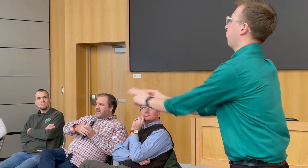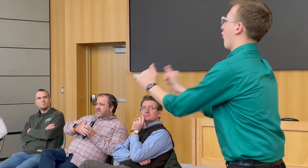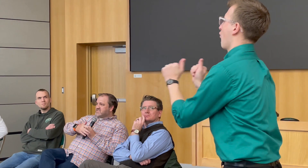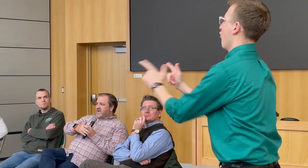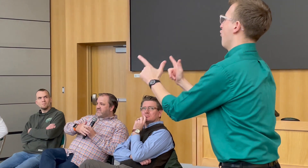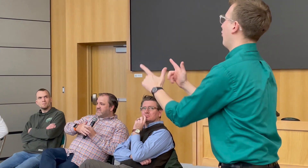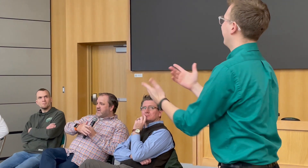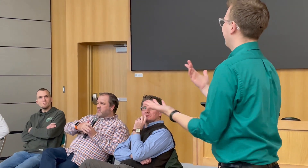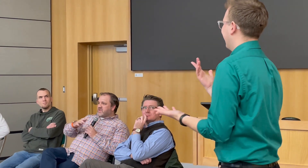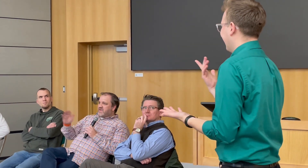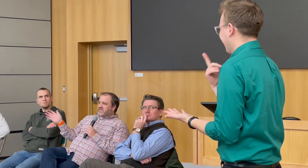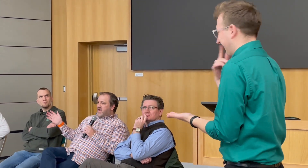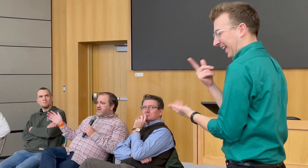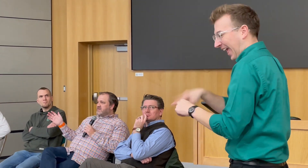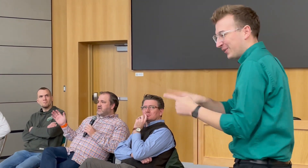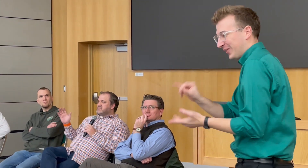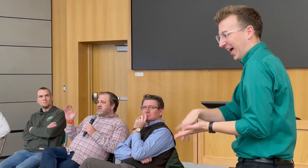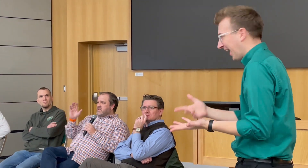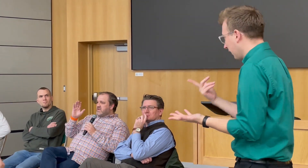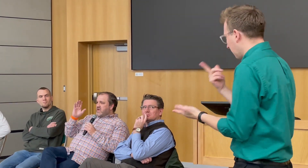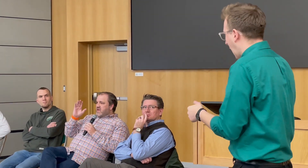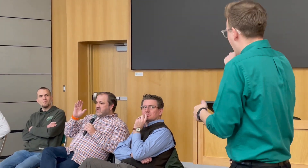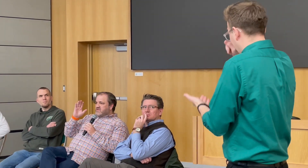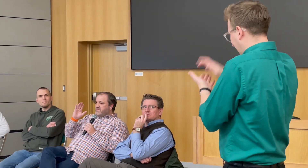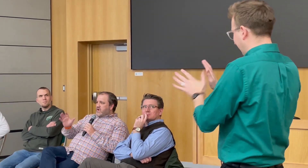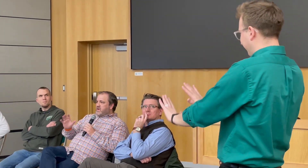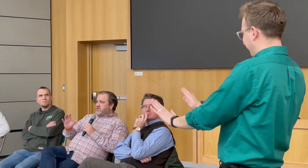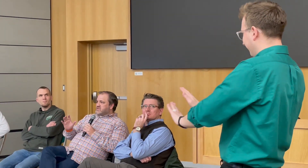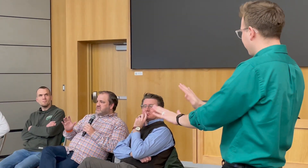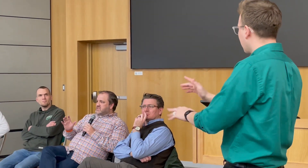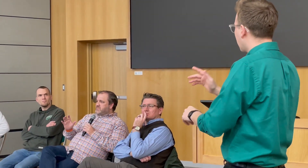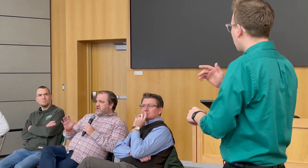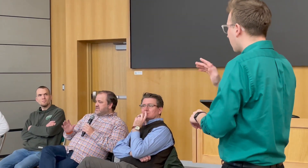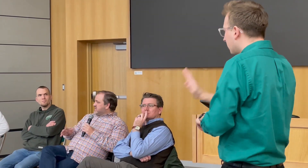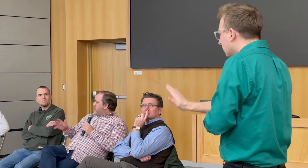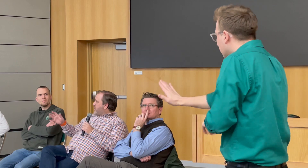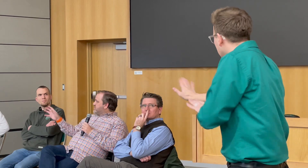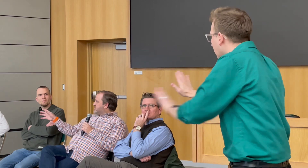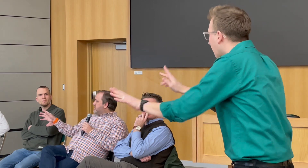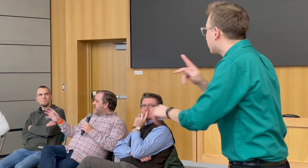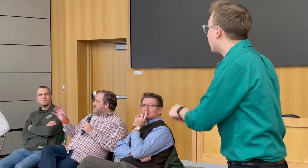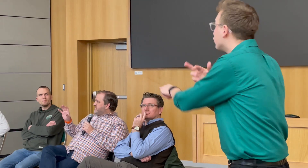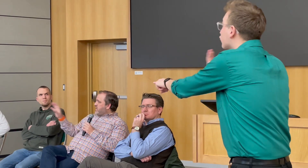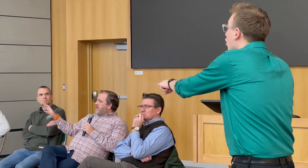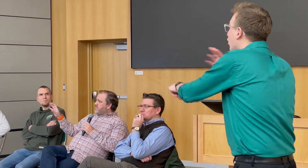mean that that I don't believe in that it's it's a very personal experience like Roger has a very